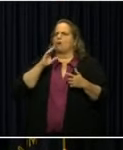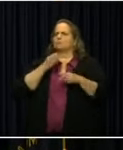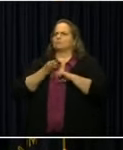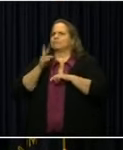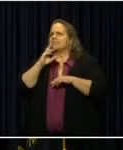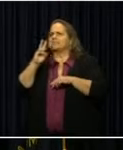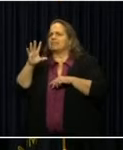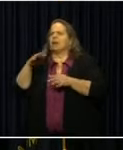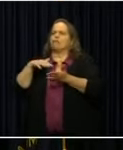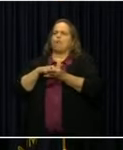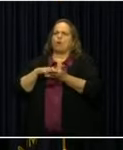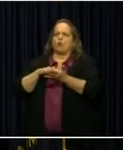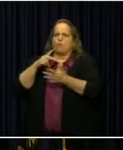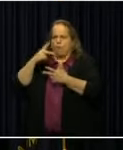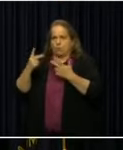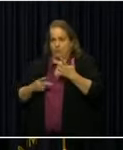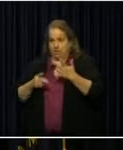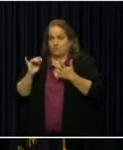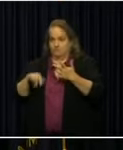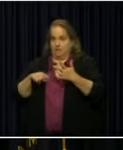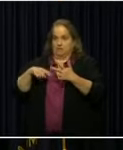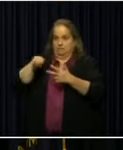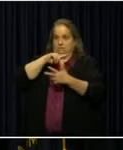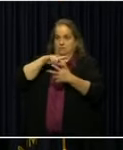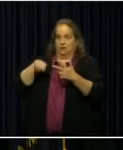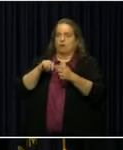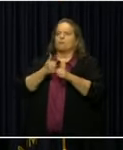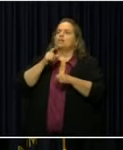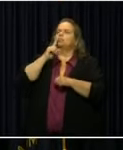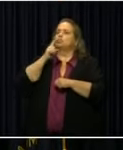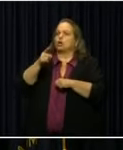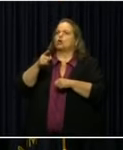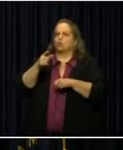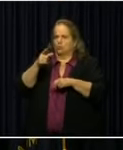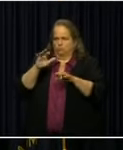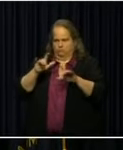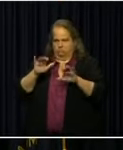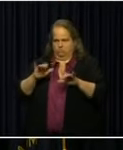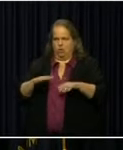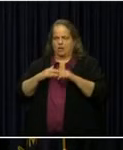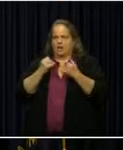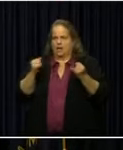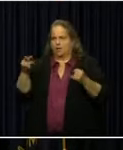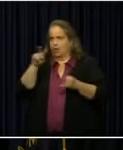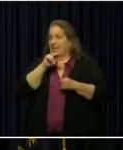IT IS NOTHING SORT OF AMAZING. SO IN THEIR MEALS FOR MARCH,